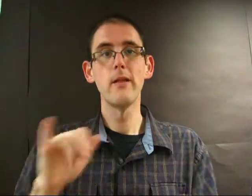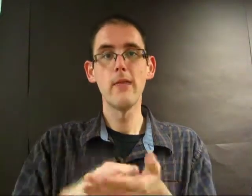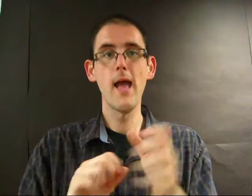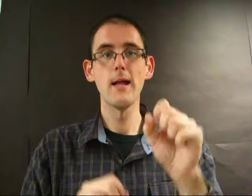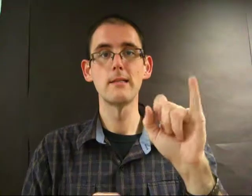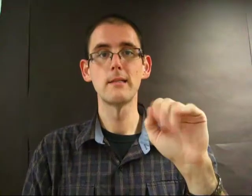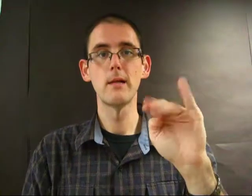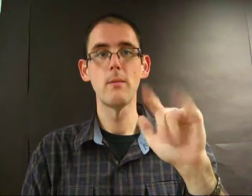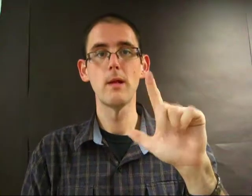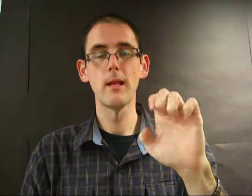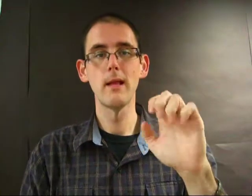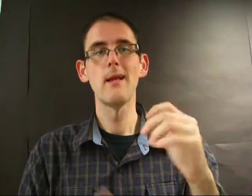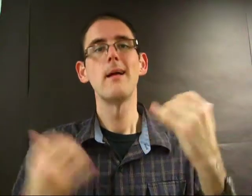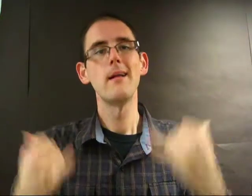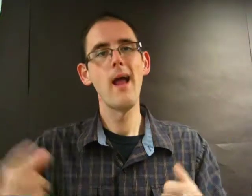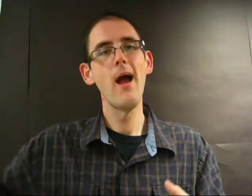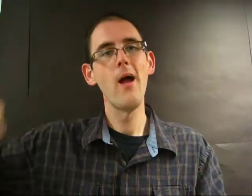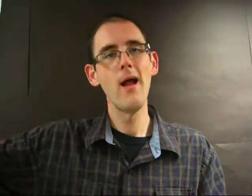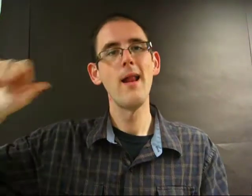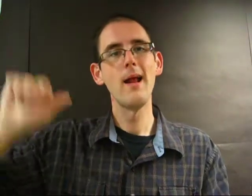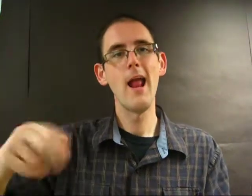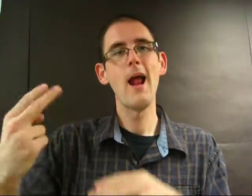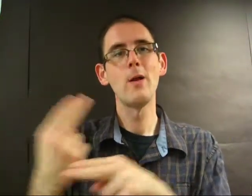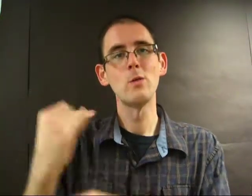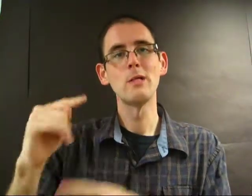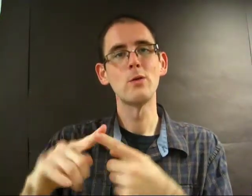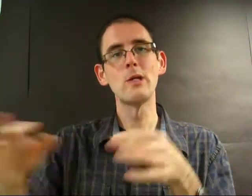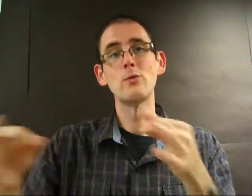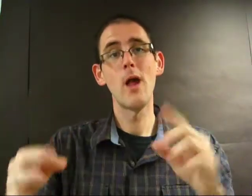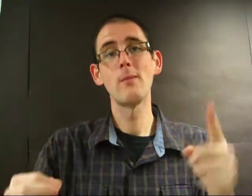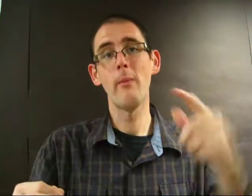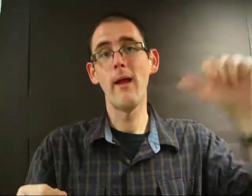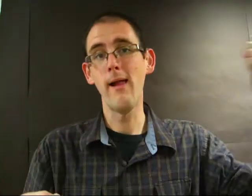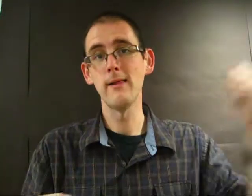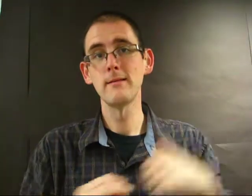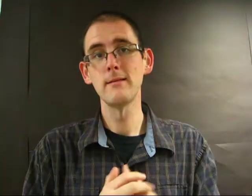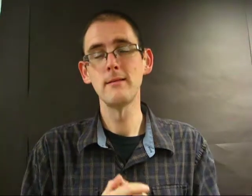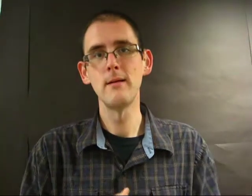And that's it: A simile. And now they can use it to describe something else.